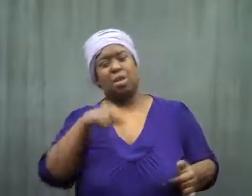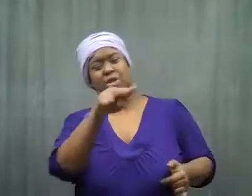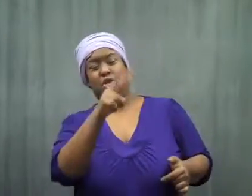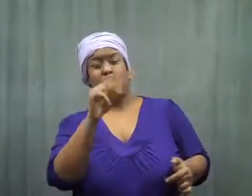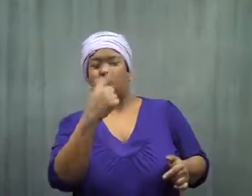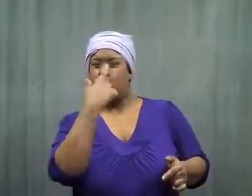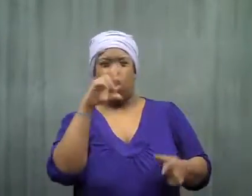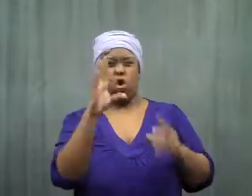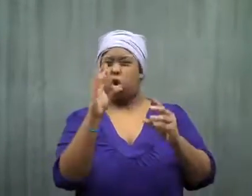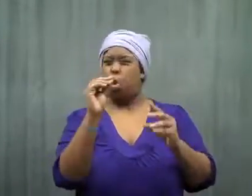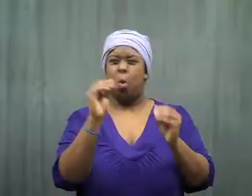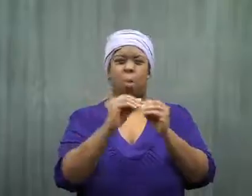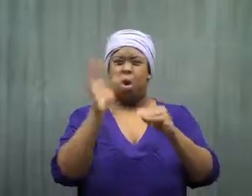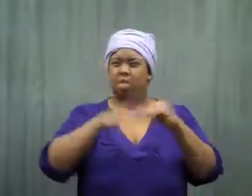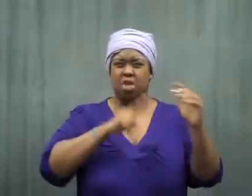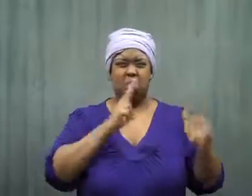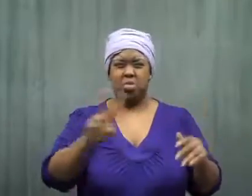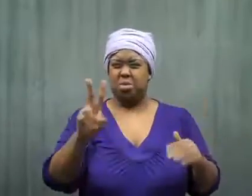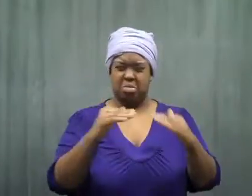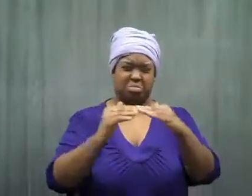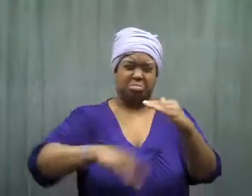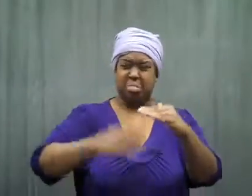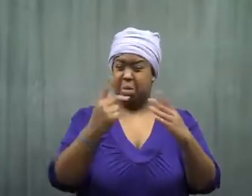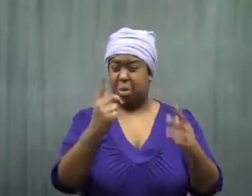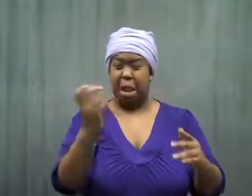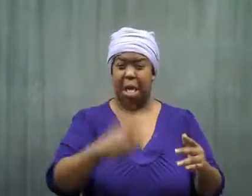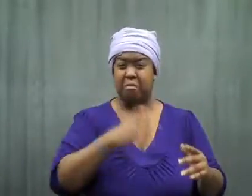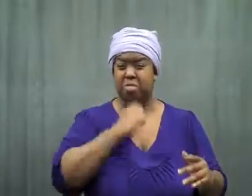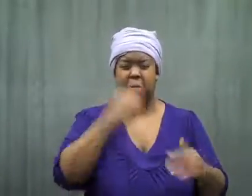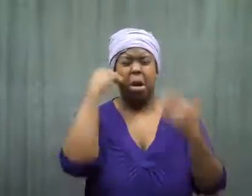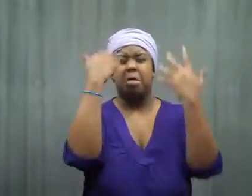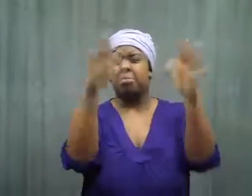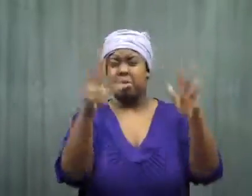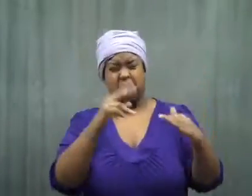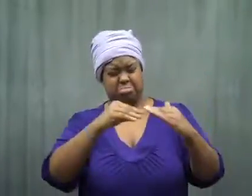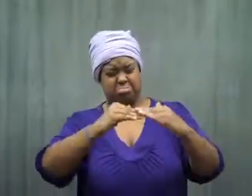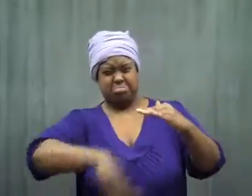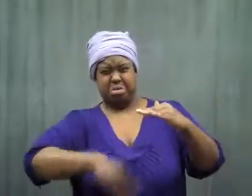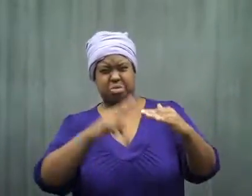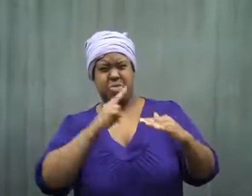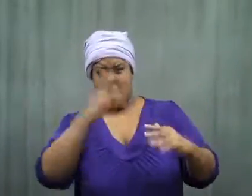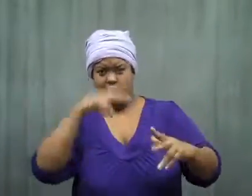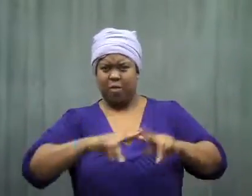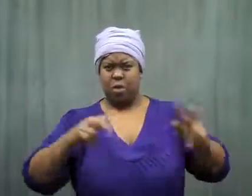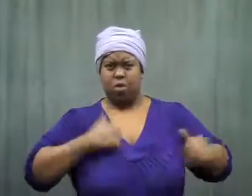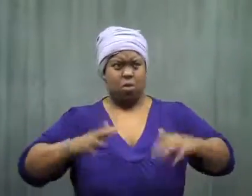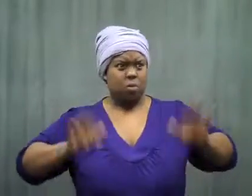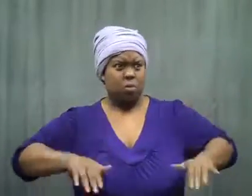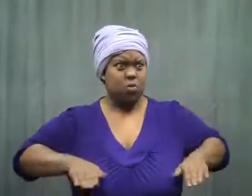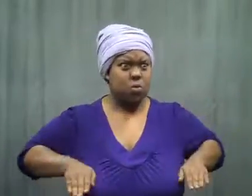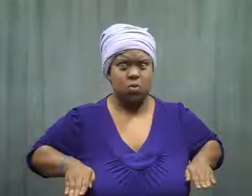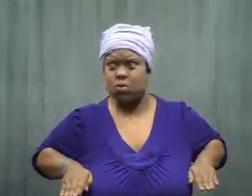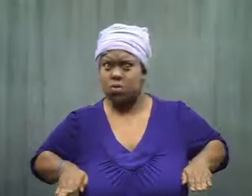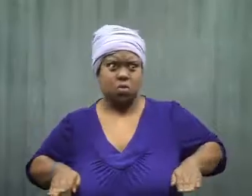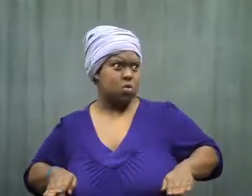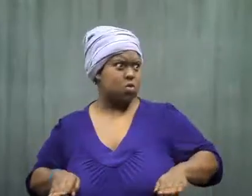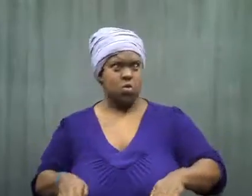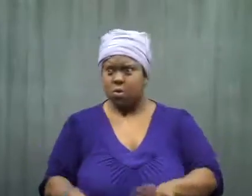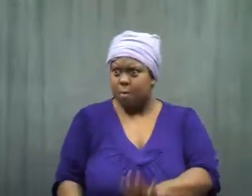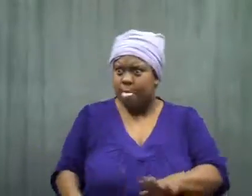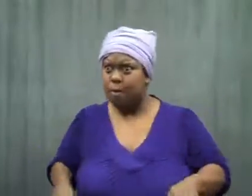The dog looked young, less than two years old, maybe a year and a half old.